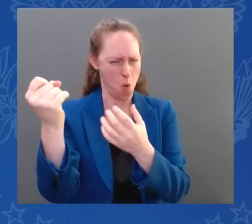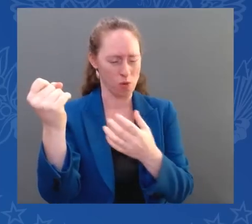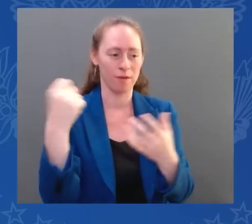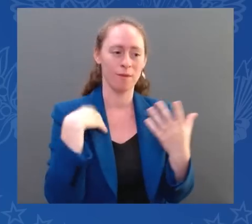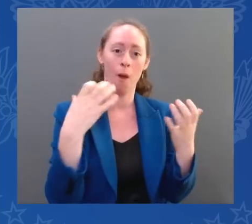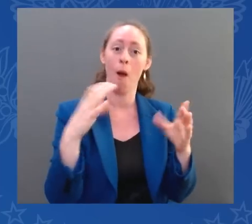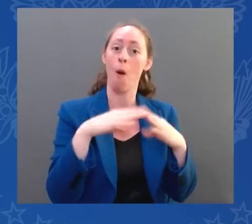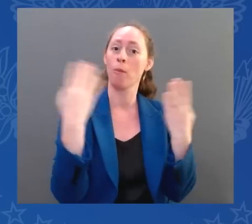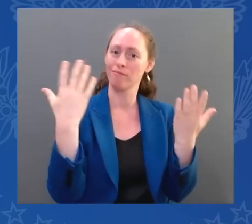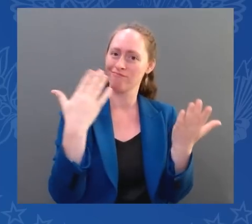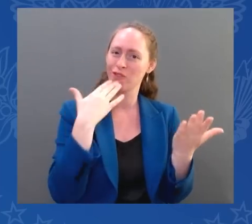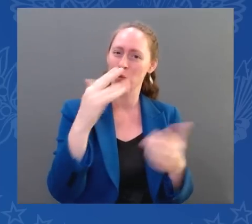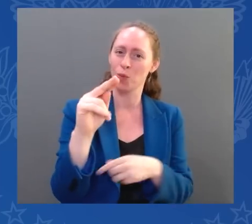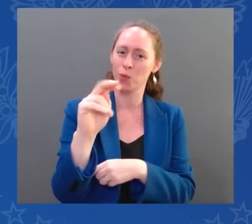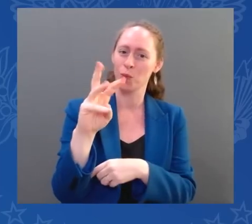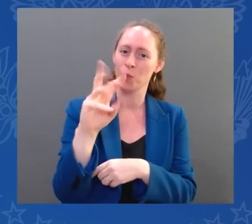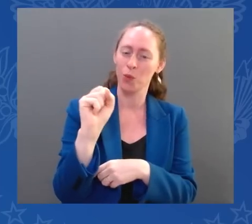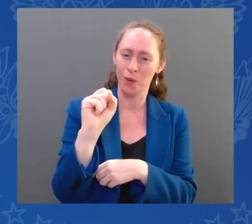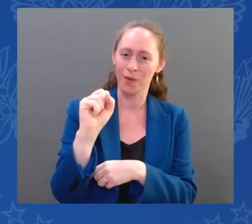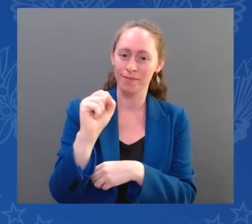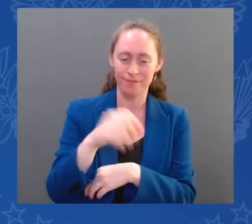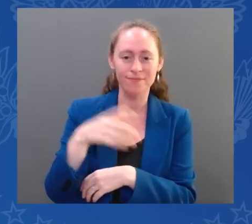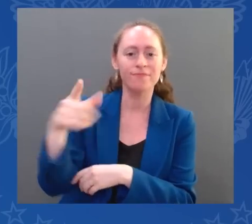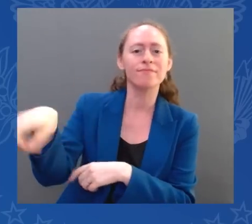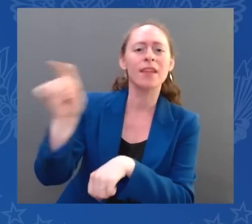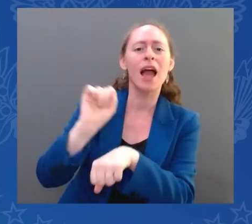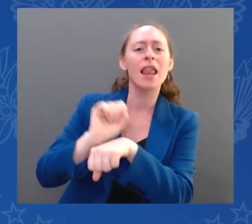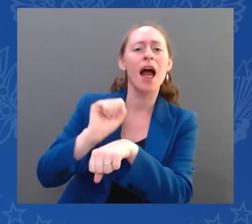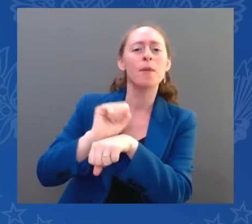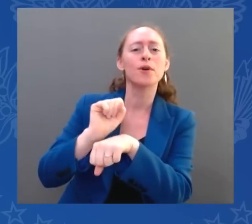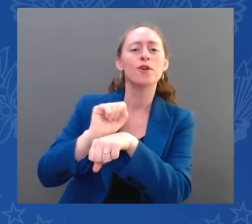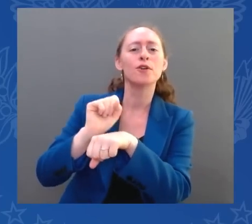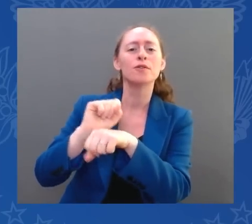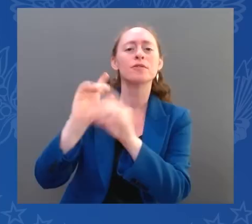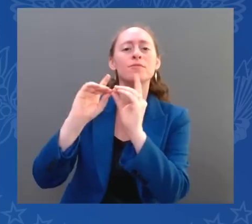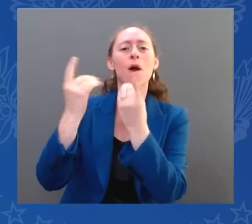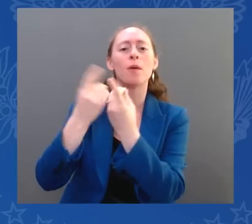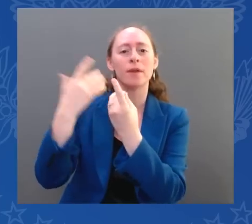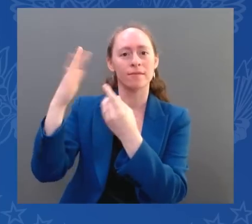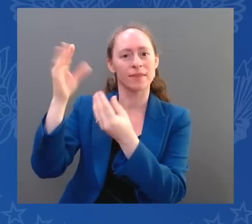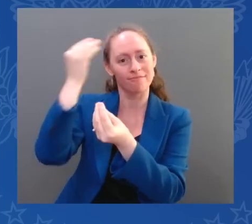372,000 jobs last month -- 372,000.